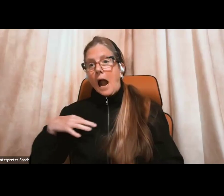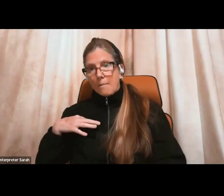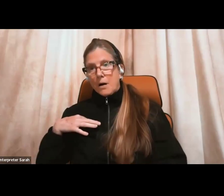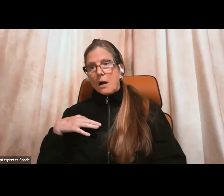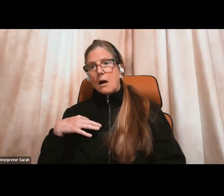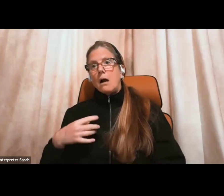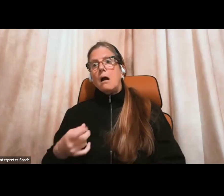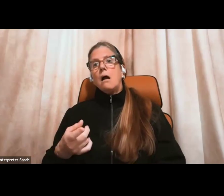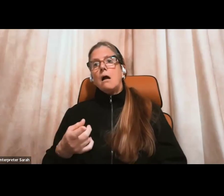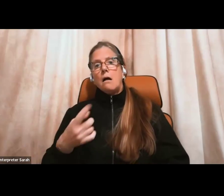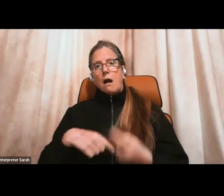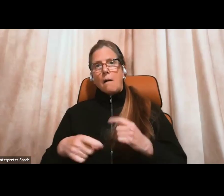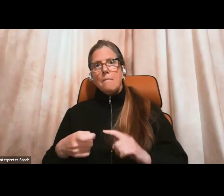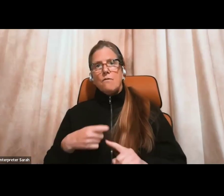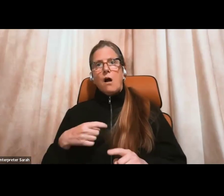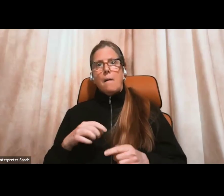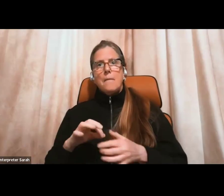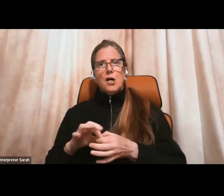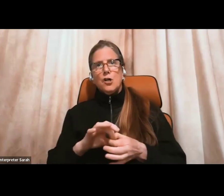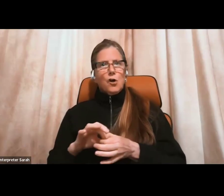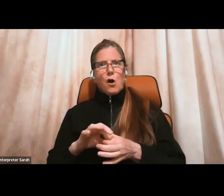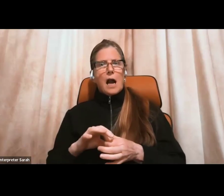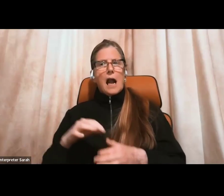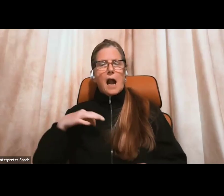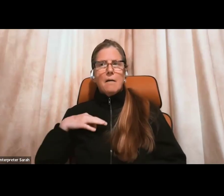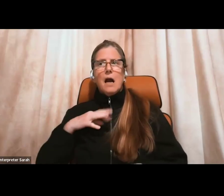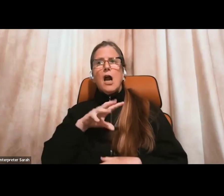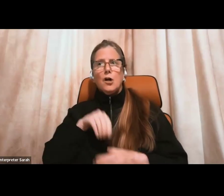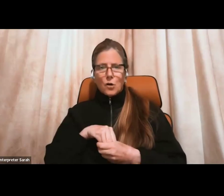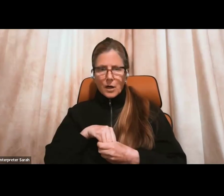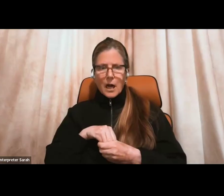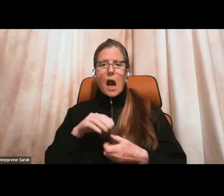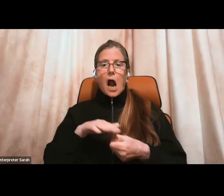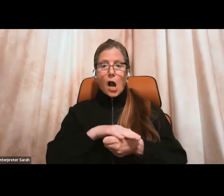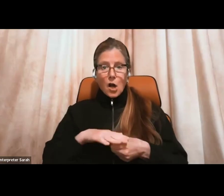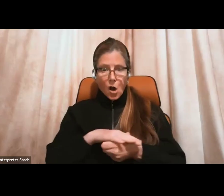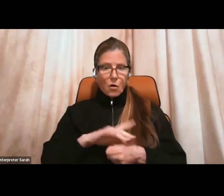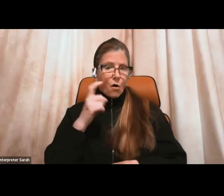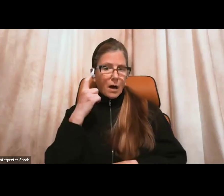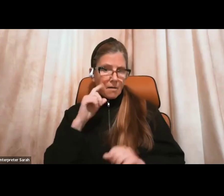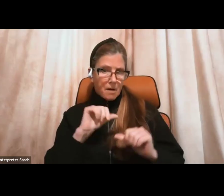applications involving a local government agency or NGO and a broadband provider, or does that